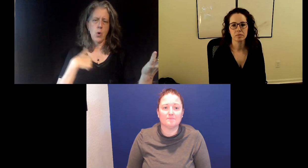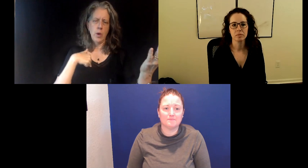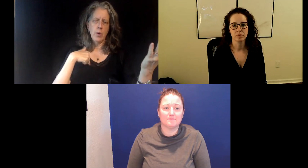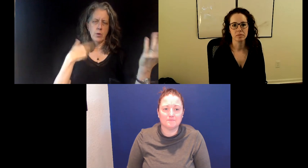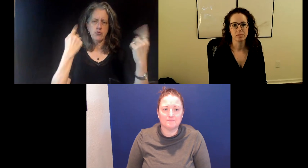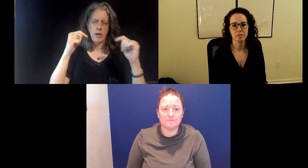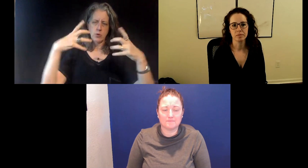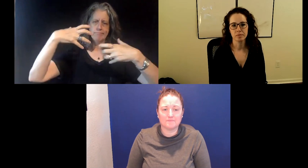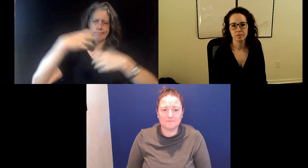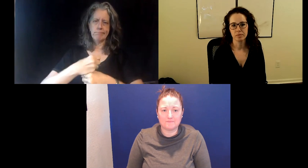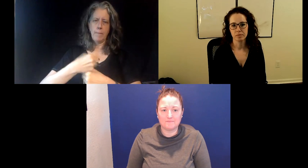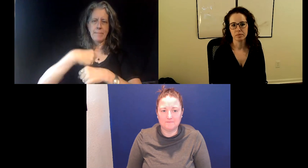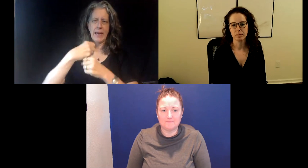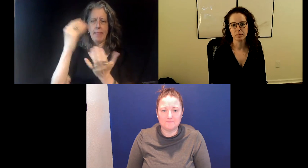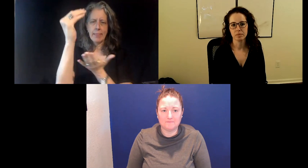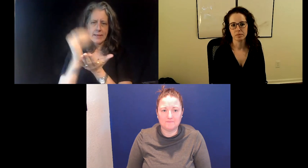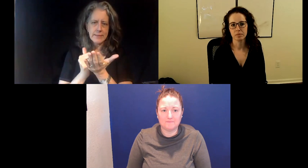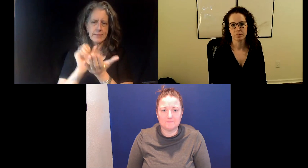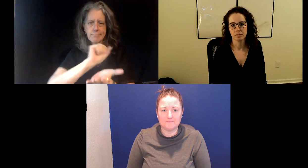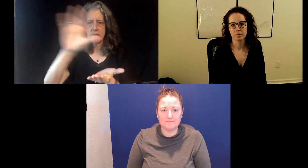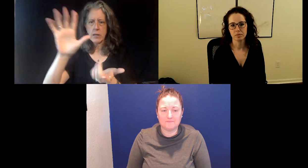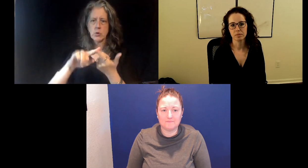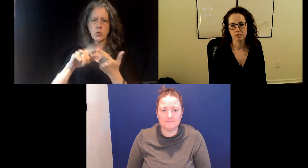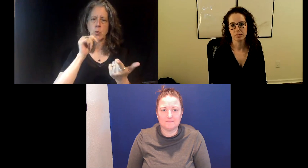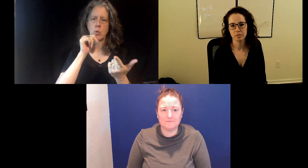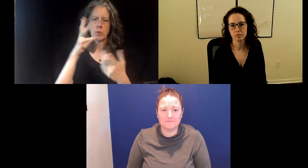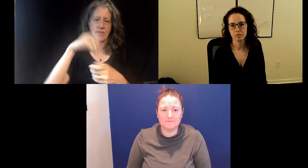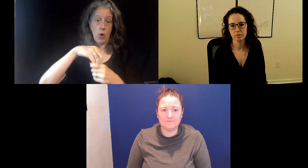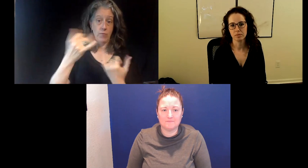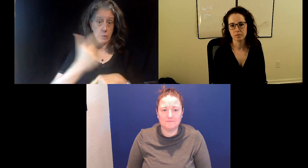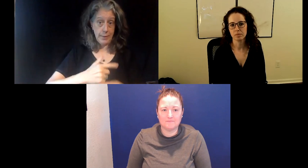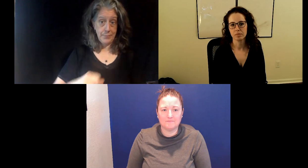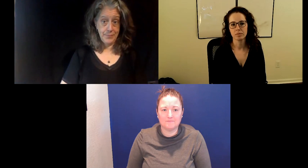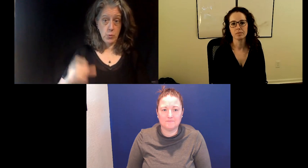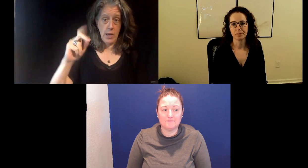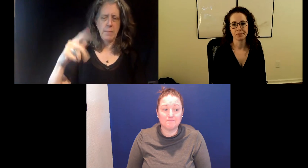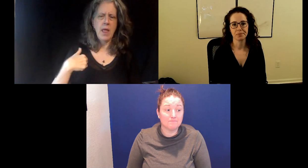and then once we get that then we'll be able to send that out um in a summary um type version